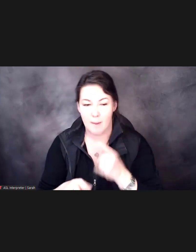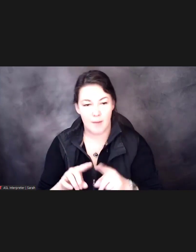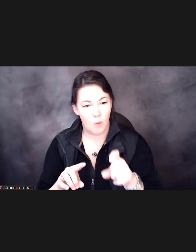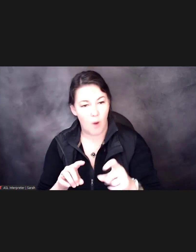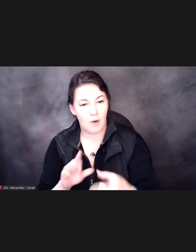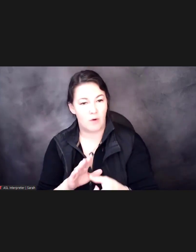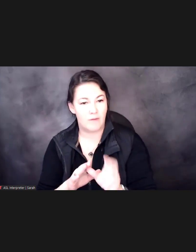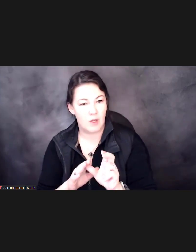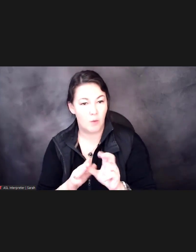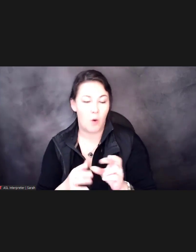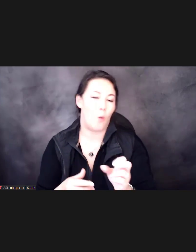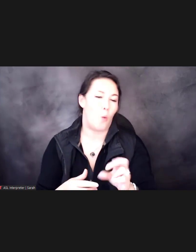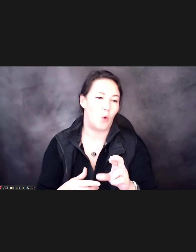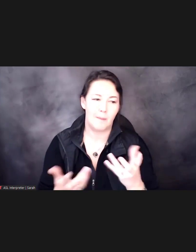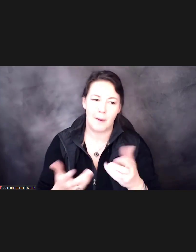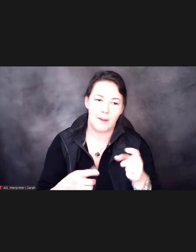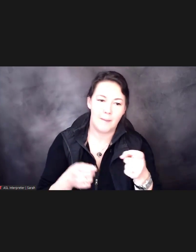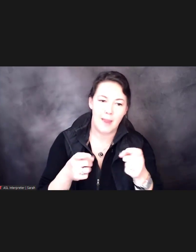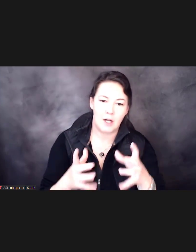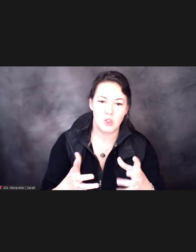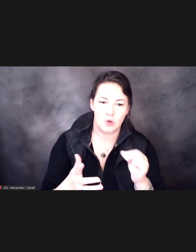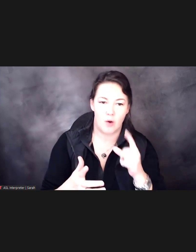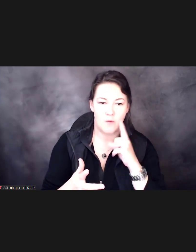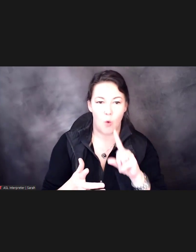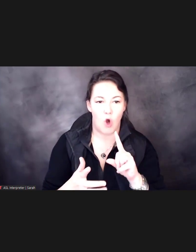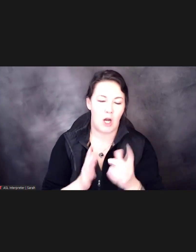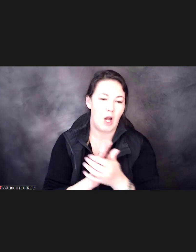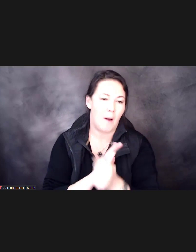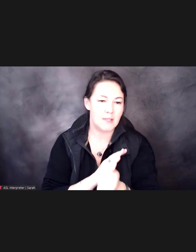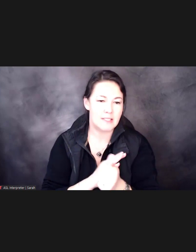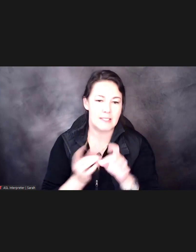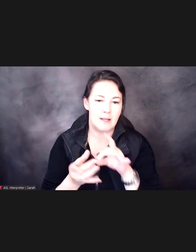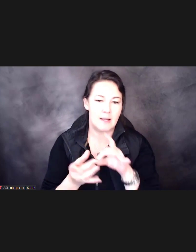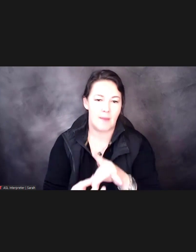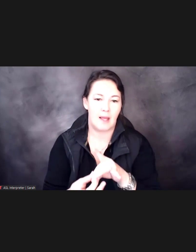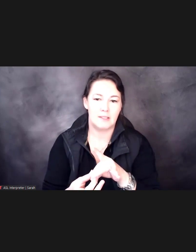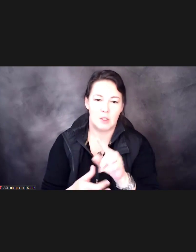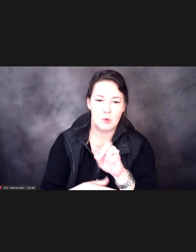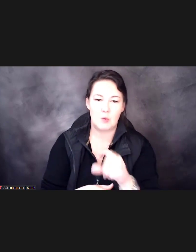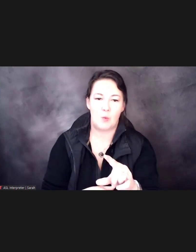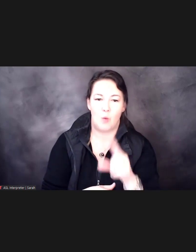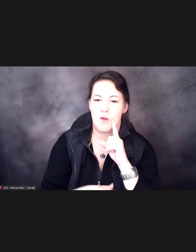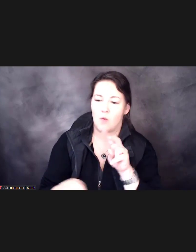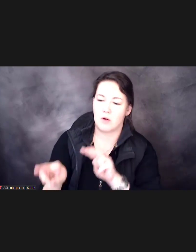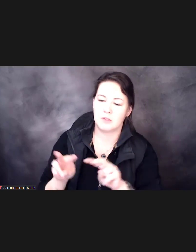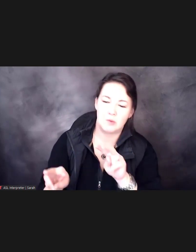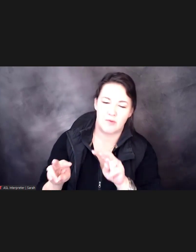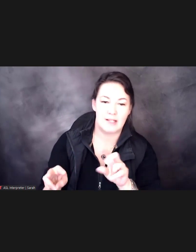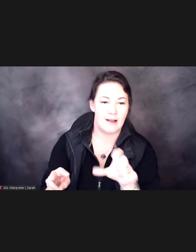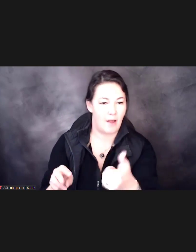competency-based observation tool for those that you're supersing supervising.